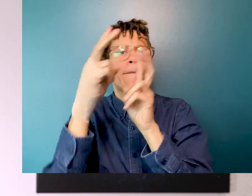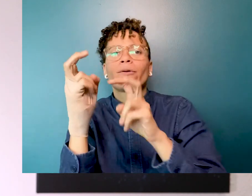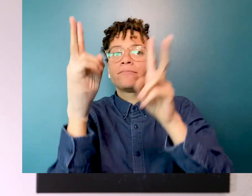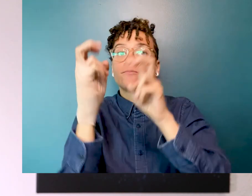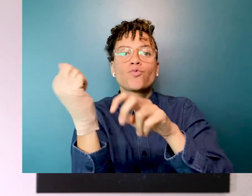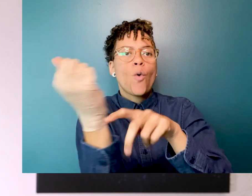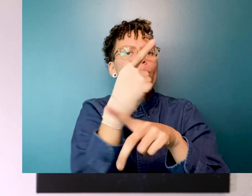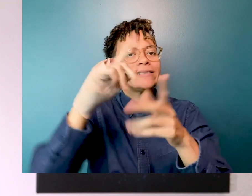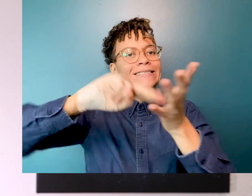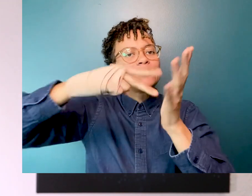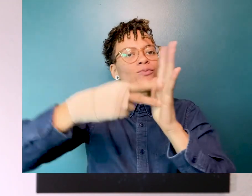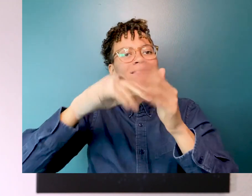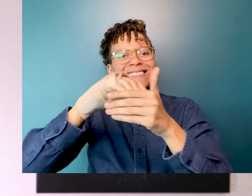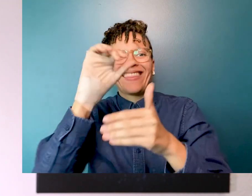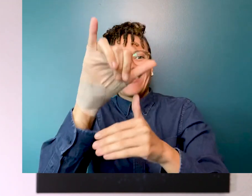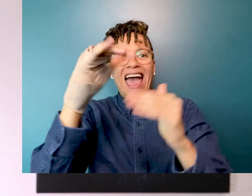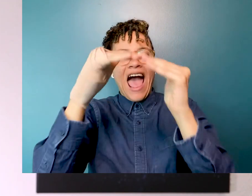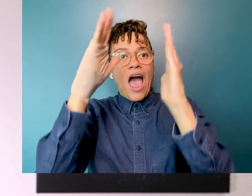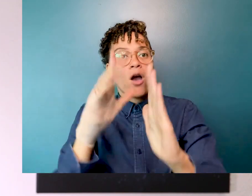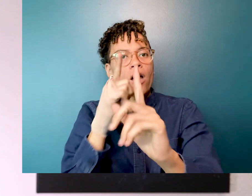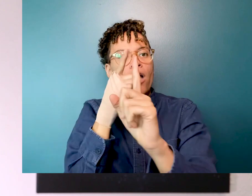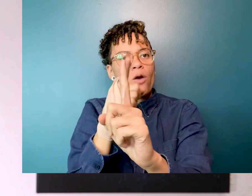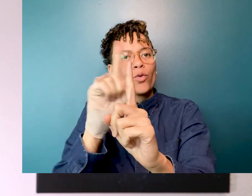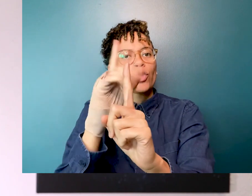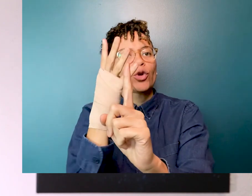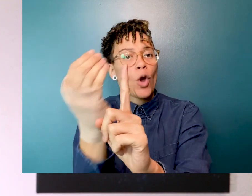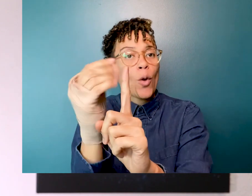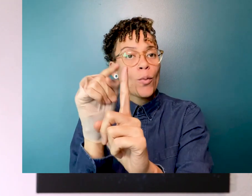So, again, the degree of the Midheaven is like a sensitive point that floats around